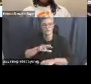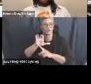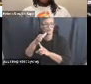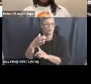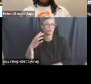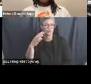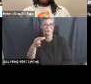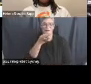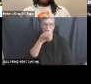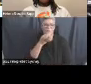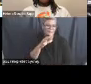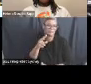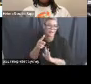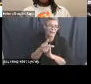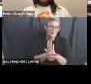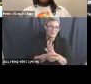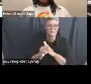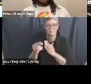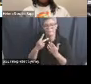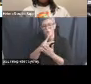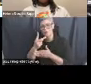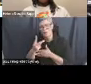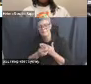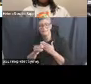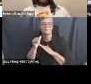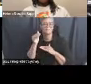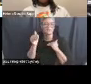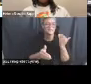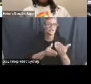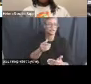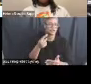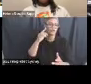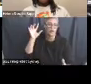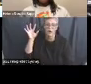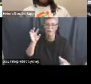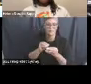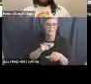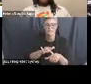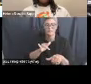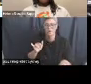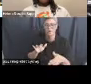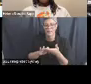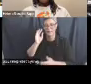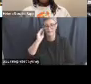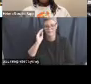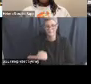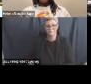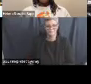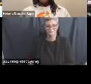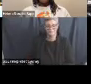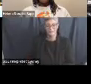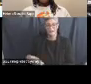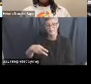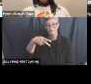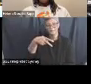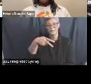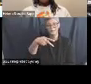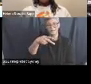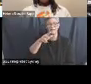and procedures for comprehensive early learning. The P3 Elementary family support comprehensive